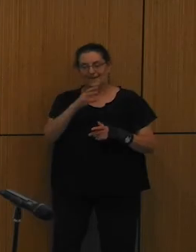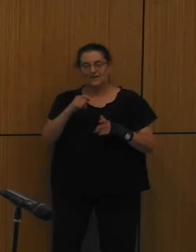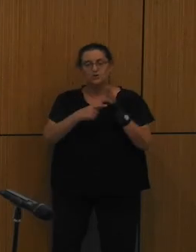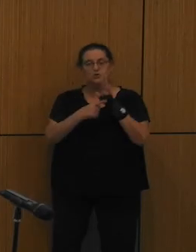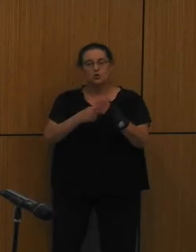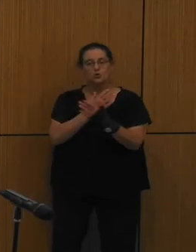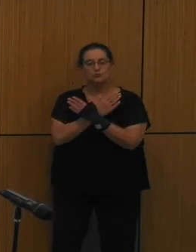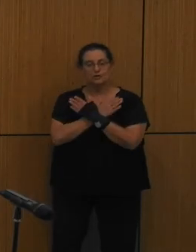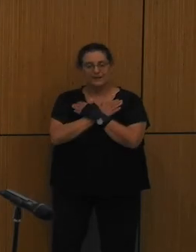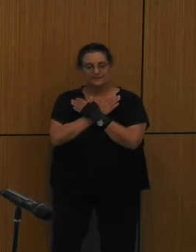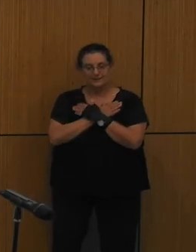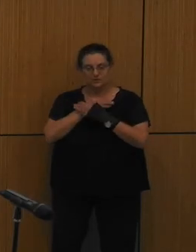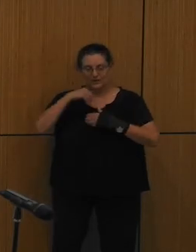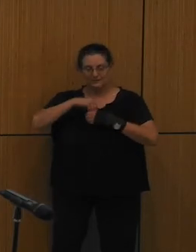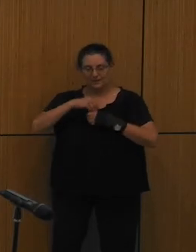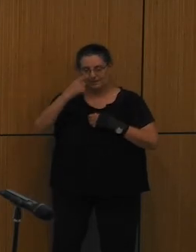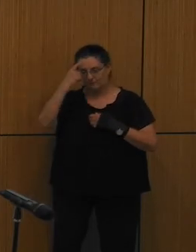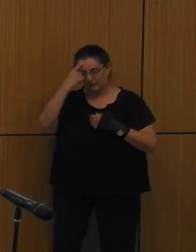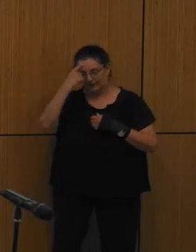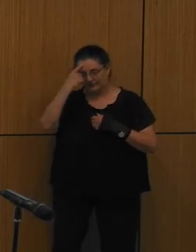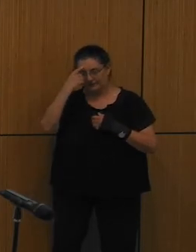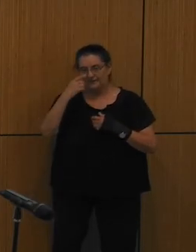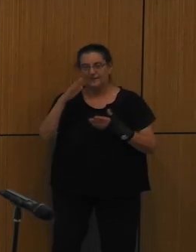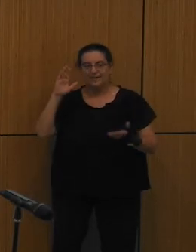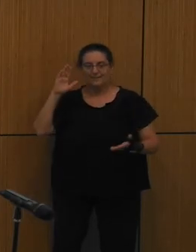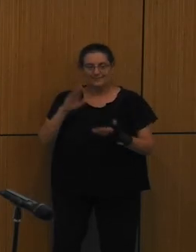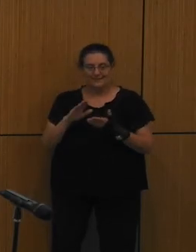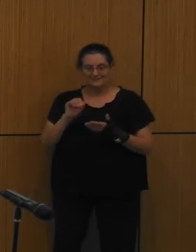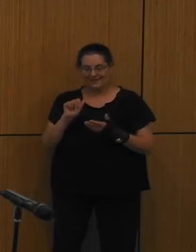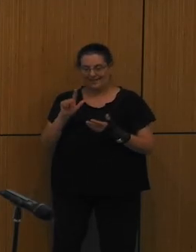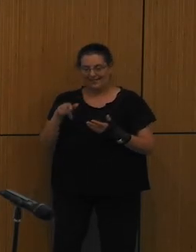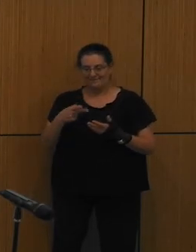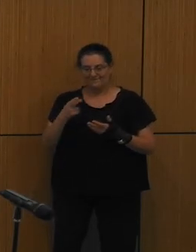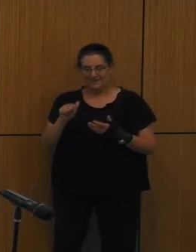in the brain and less alpha in sort of the middle segment there. Right.